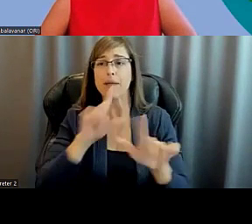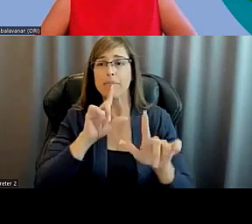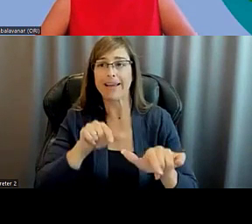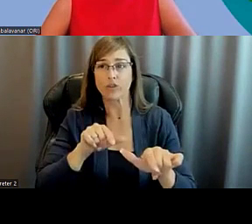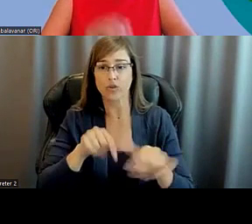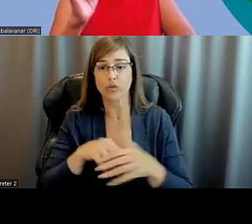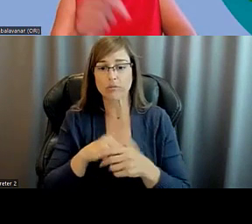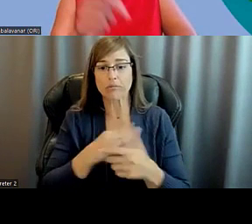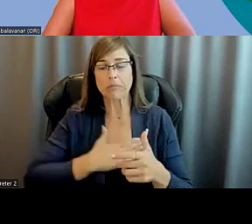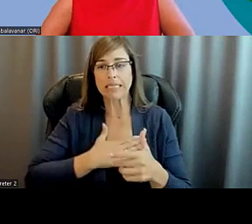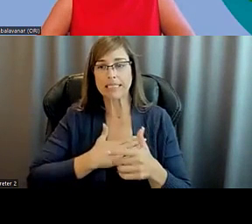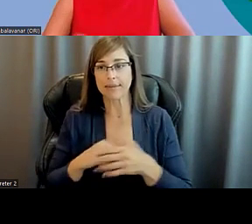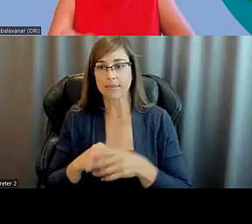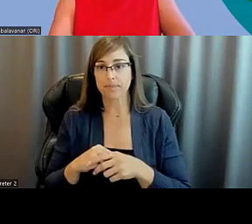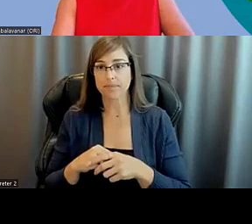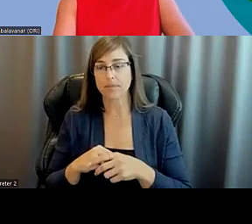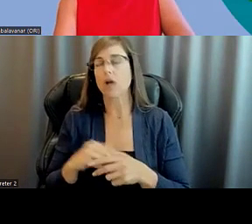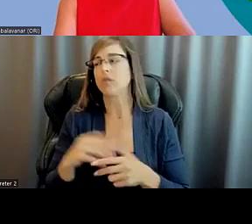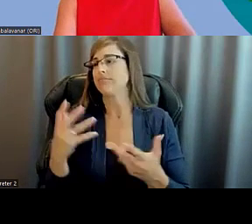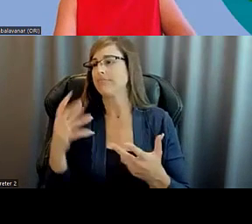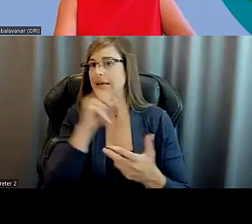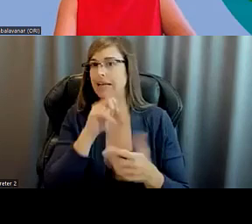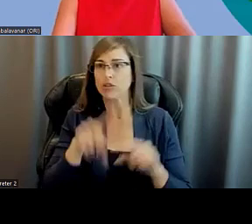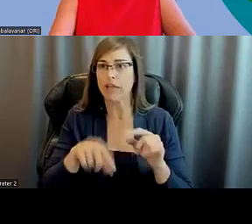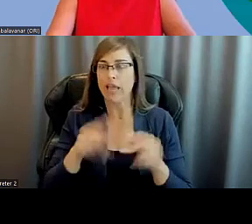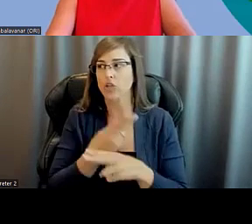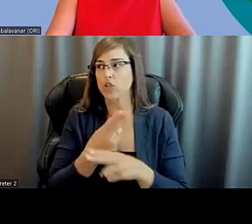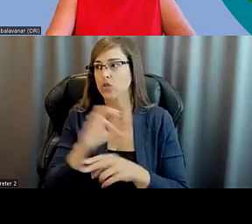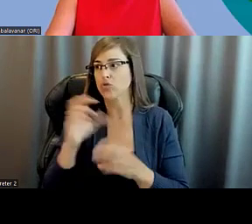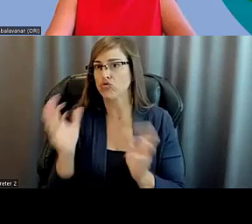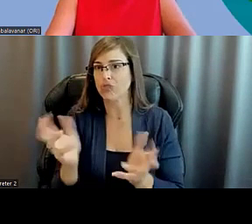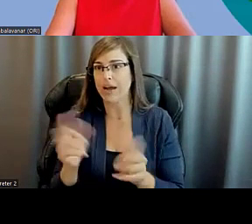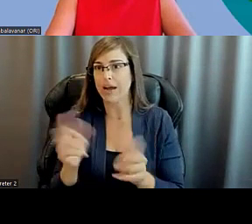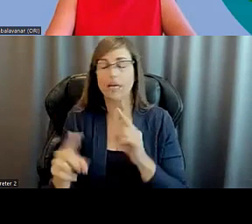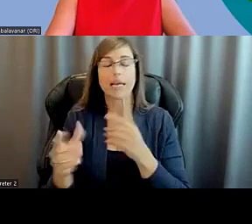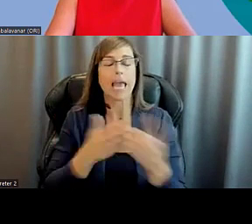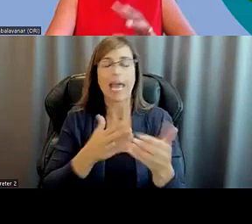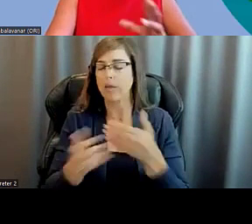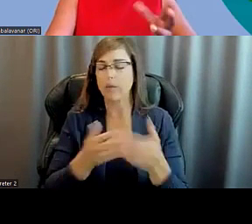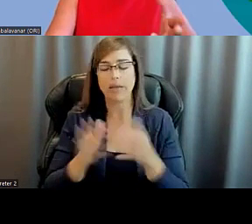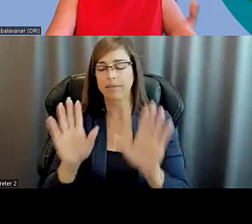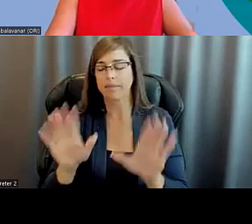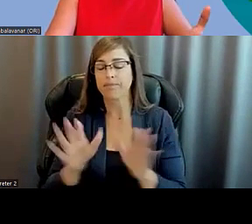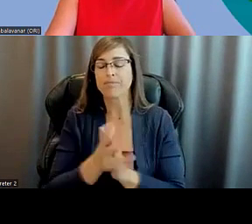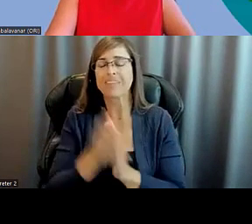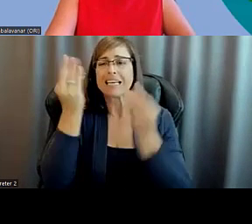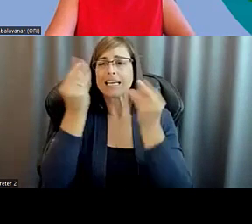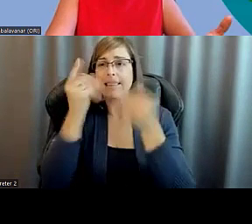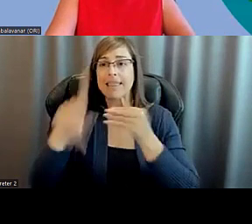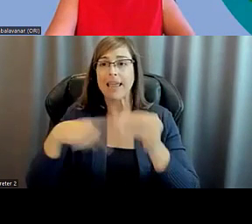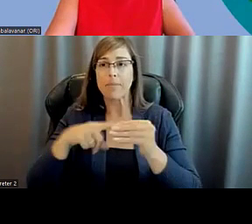I guess you cannot go to the chat. So anyway, in the meantime, think about the answer yourself,